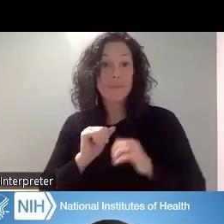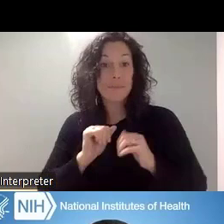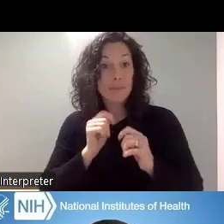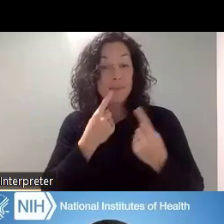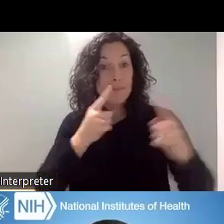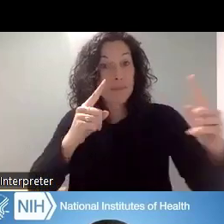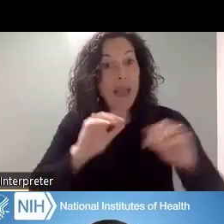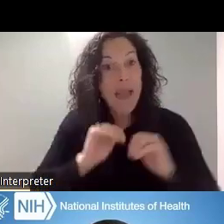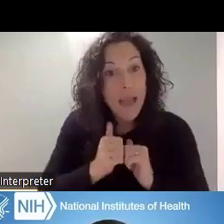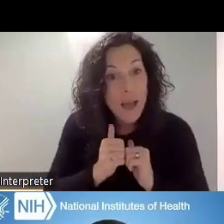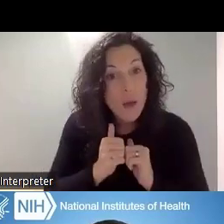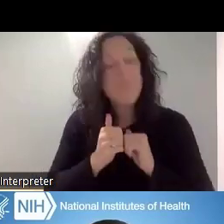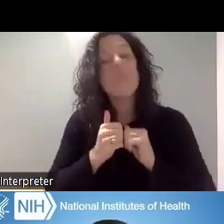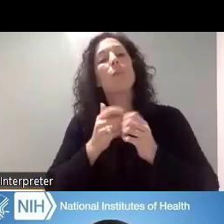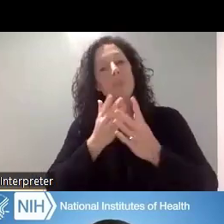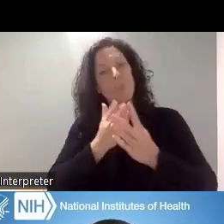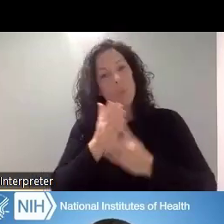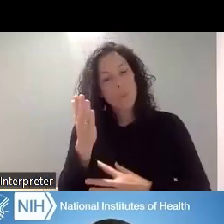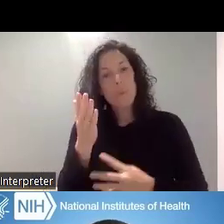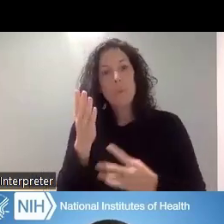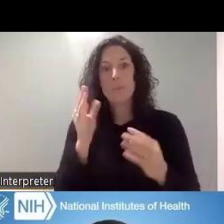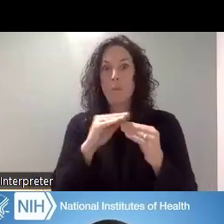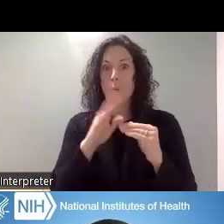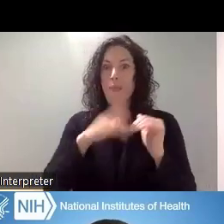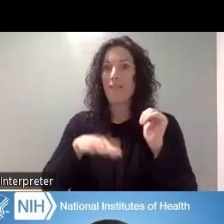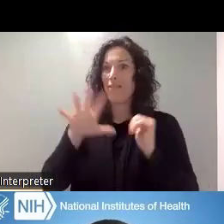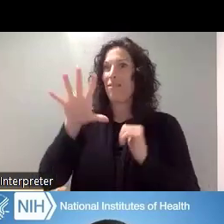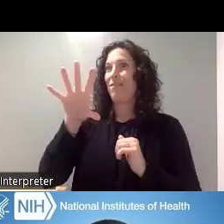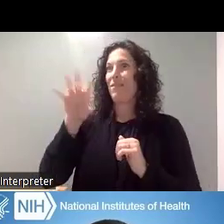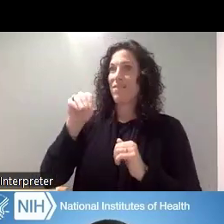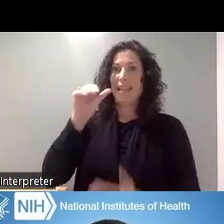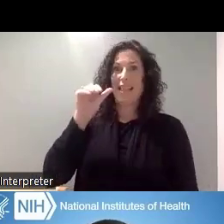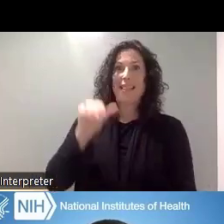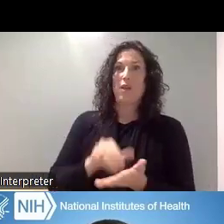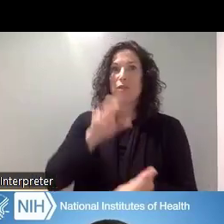through the more than 50,000 research grants